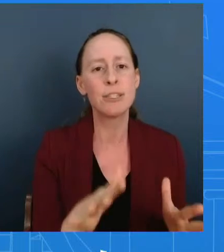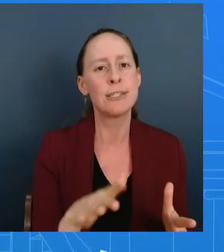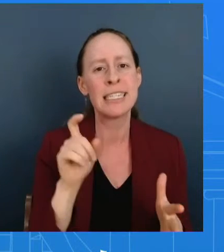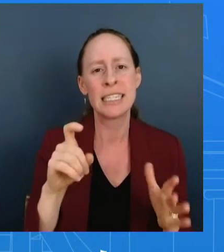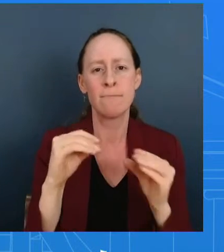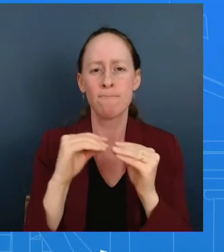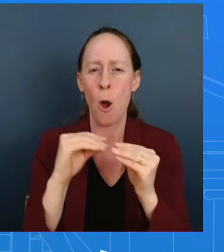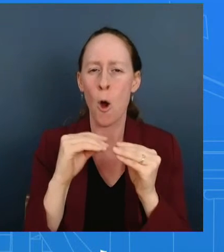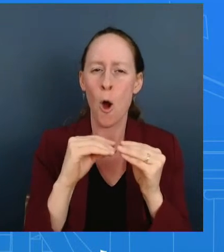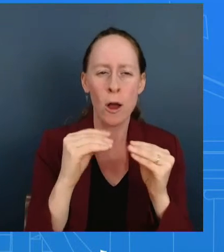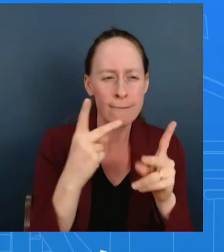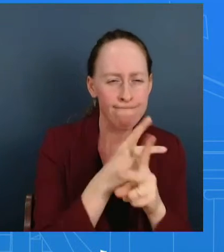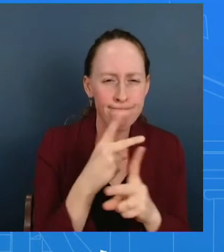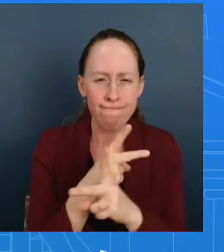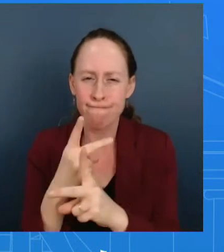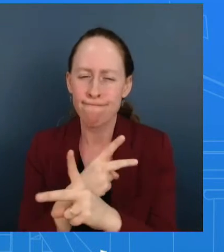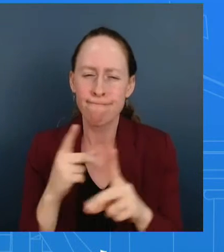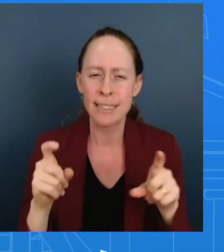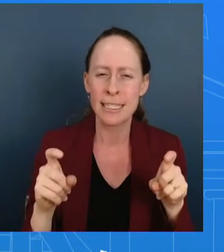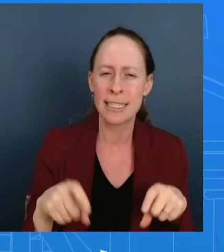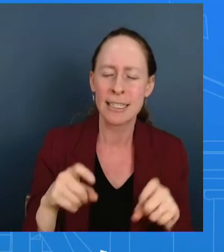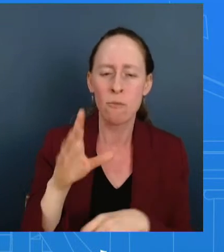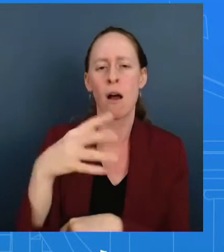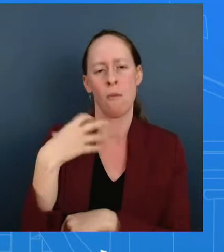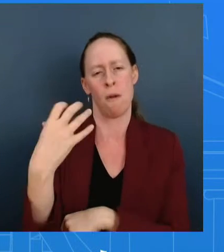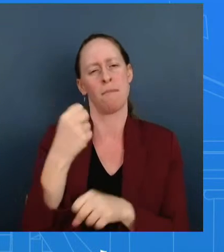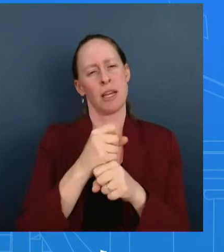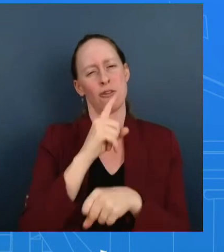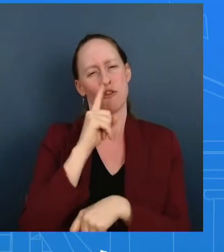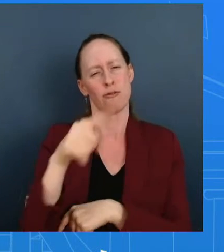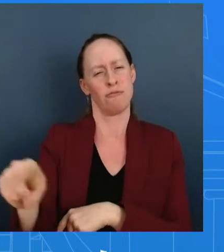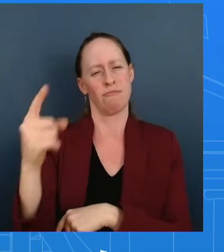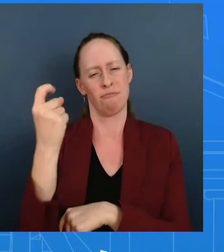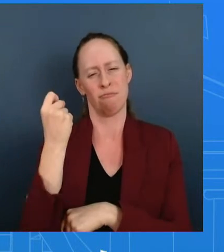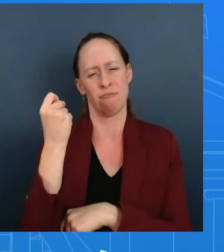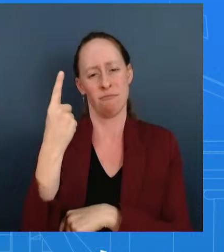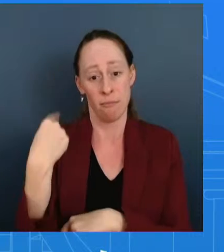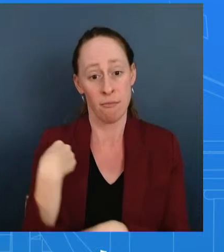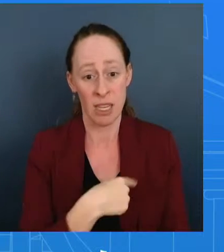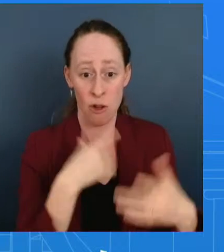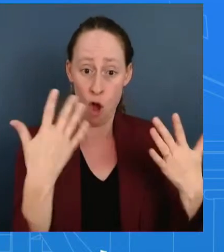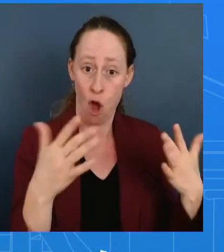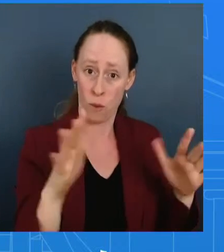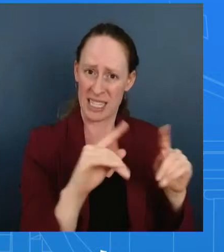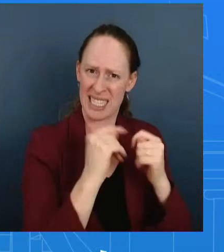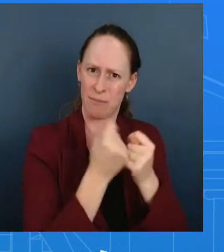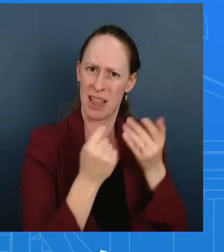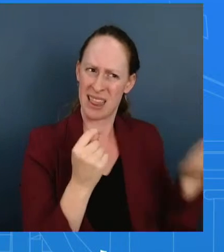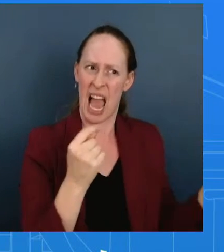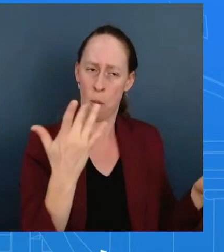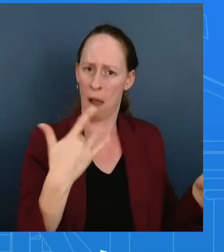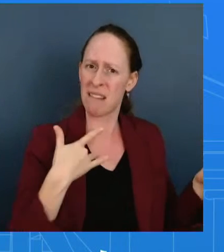if we didn't think that we had a shot here. And we're going to take every shot we can to see if we can't get this ceasefire deal in place.